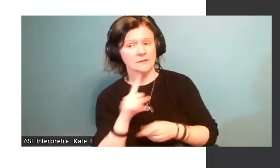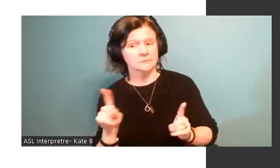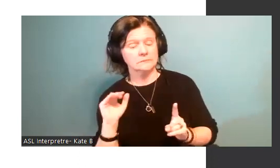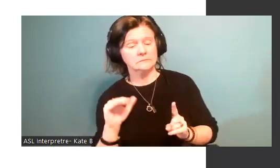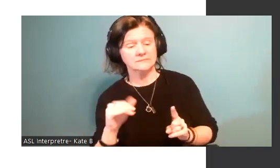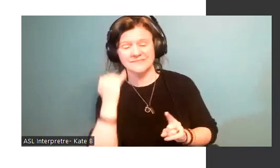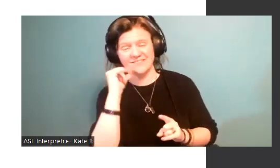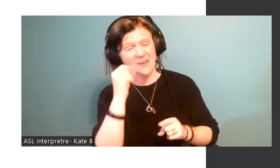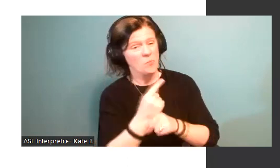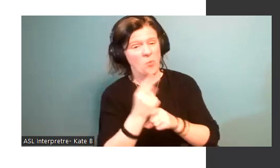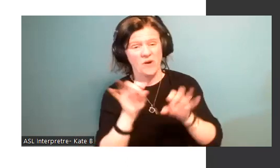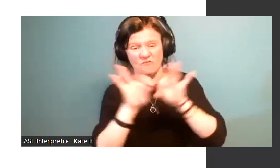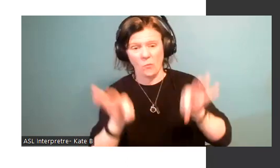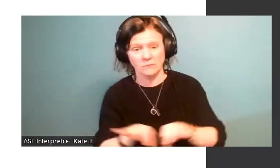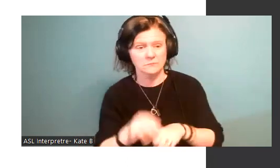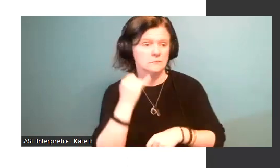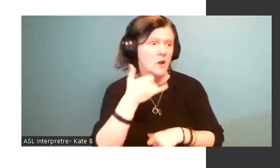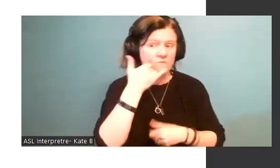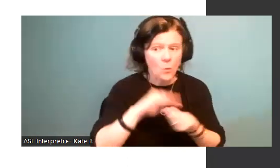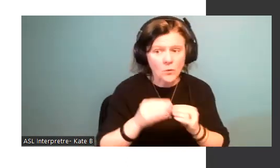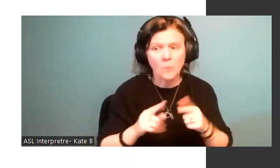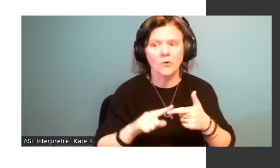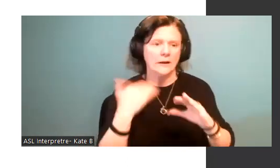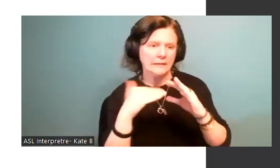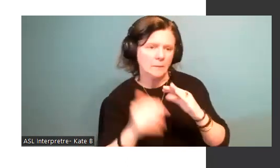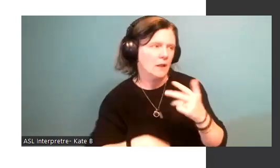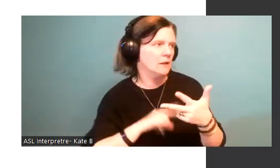required. It works the same as the HTML attribute